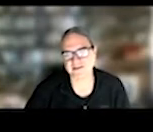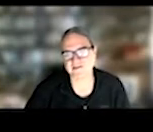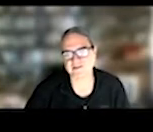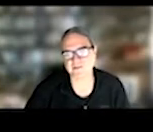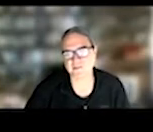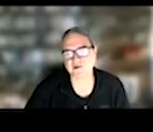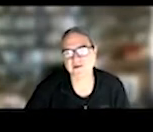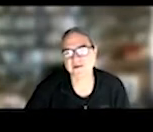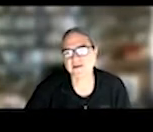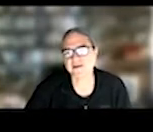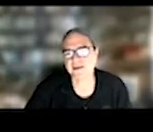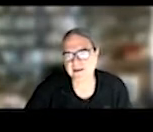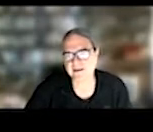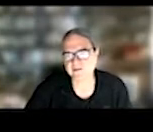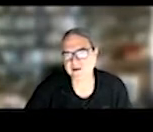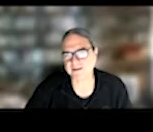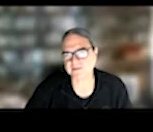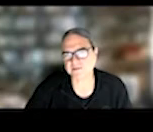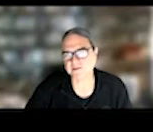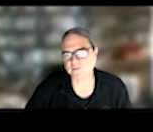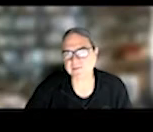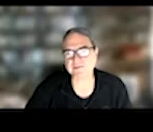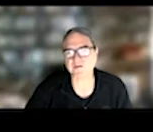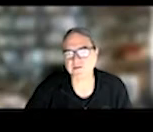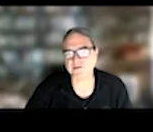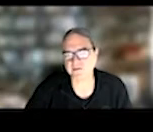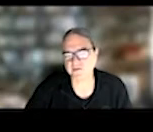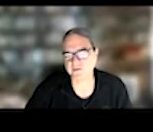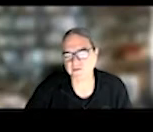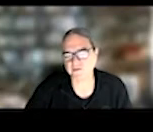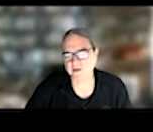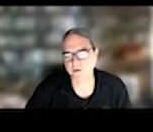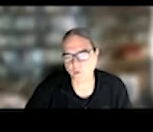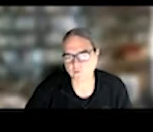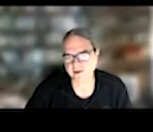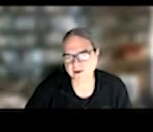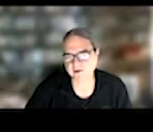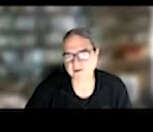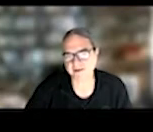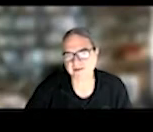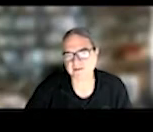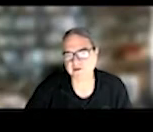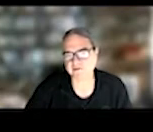the Eastern Seaboard and many of those tribes were just wiped out due to Warfare and spread